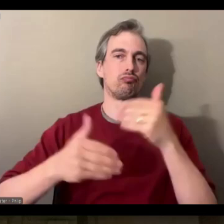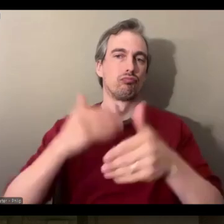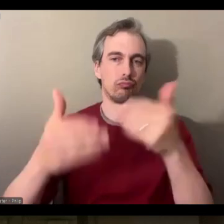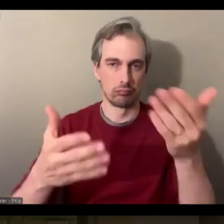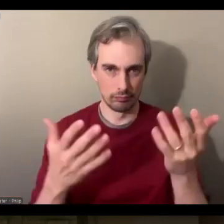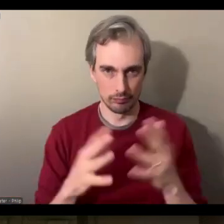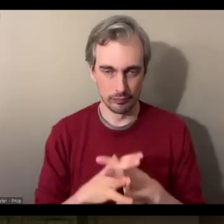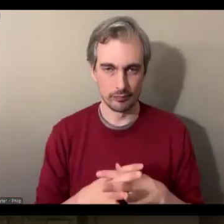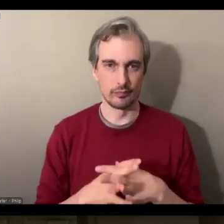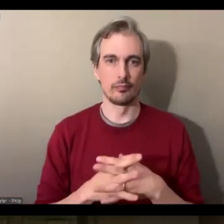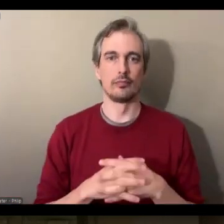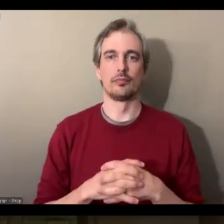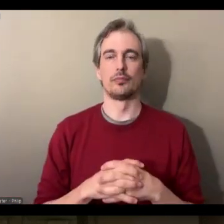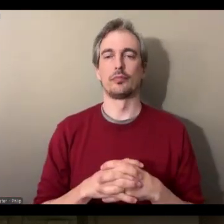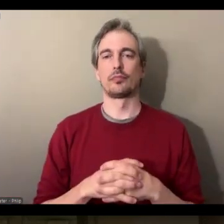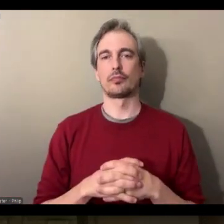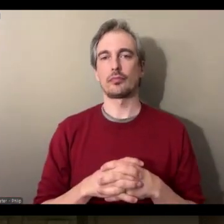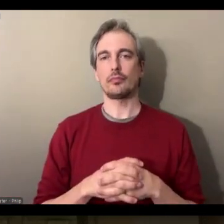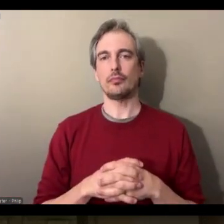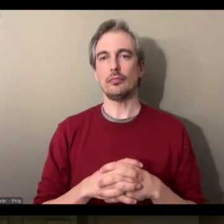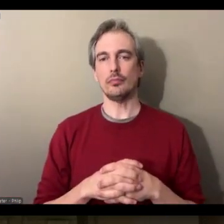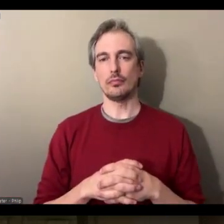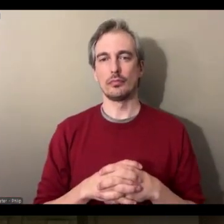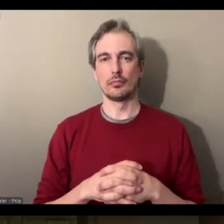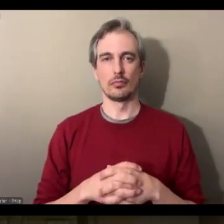What happened about the April first. DESCRIBER: The three companies that